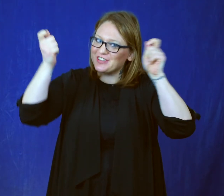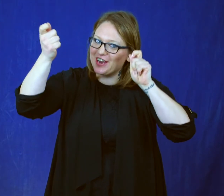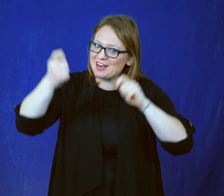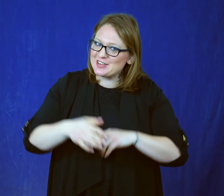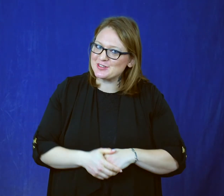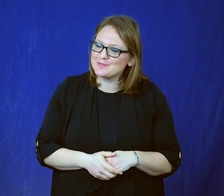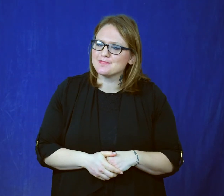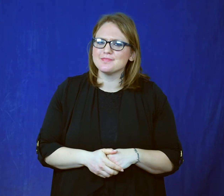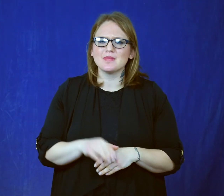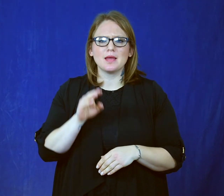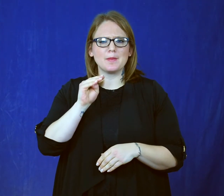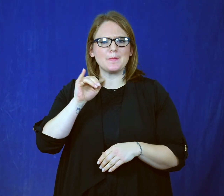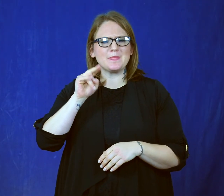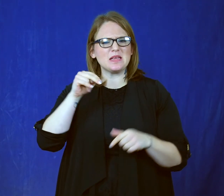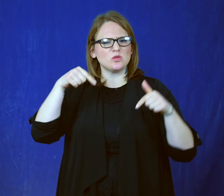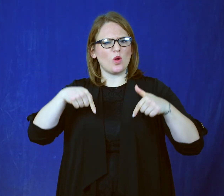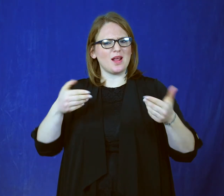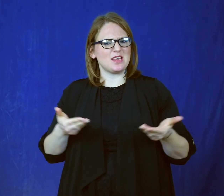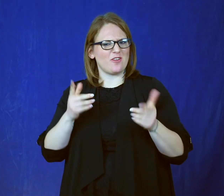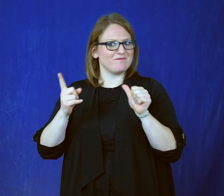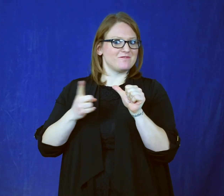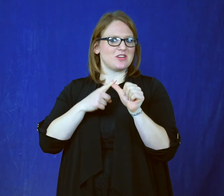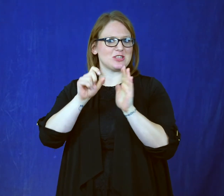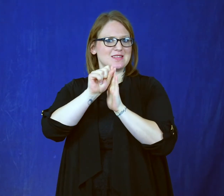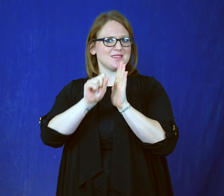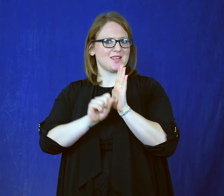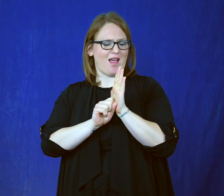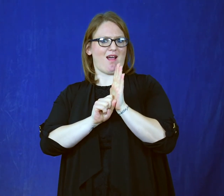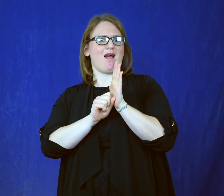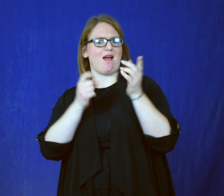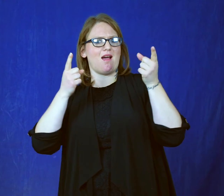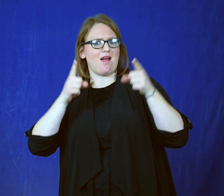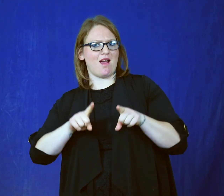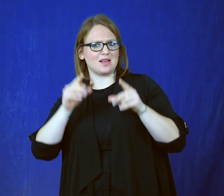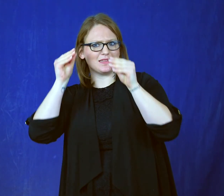Minnesota is the first state to partner Deaf Mentors with early childhood teachers.